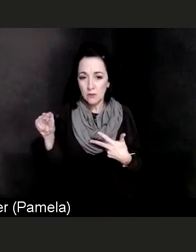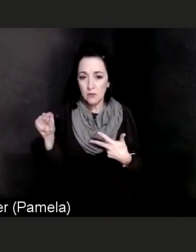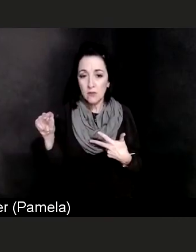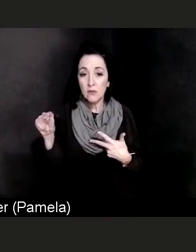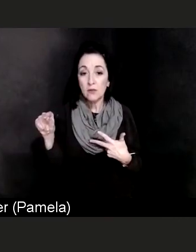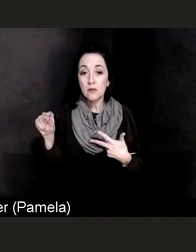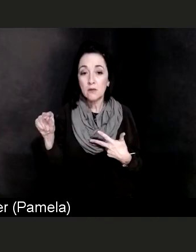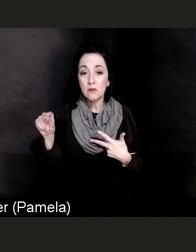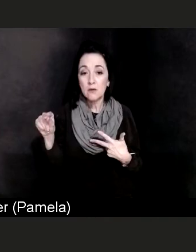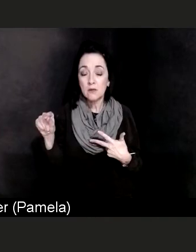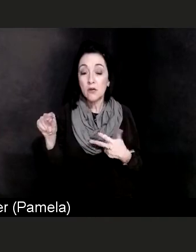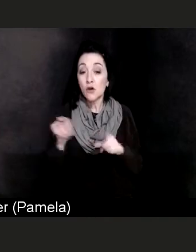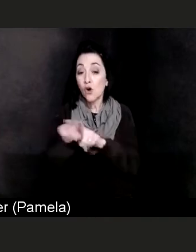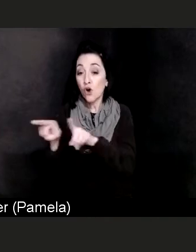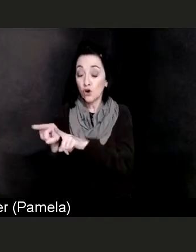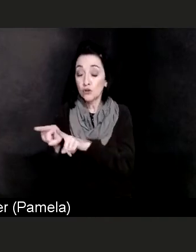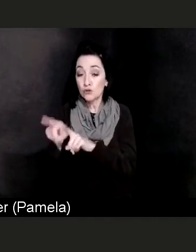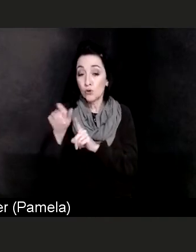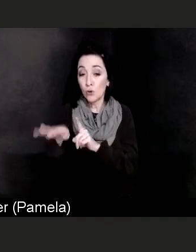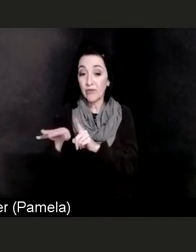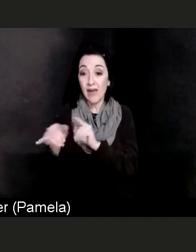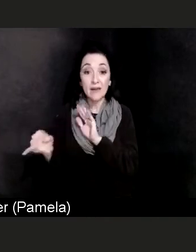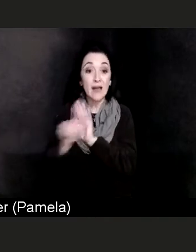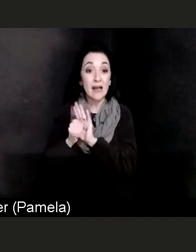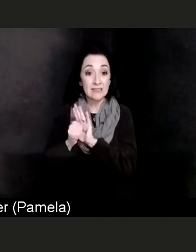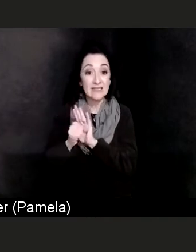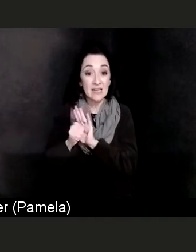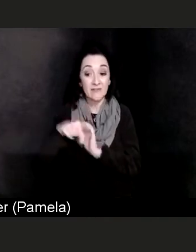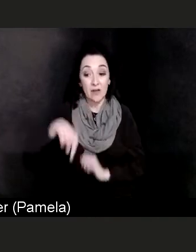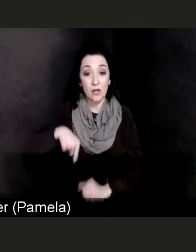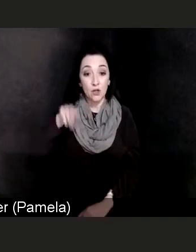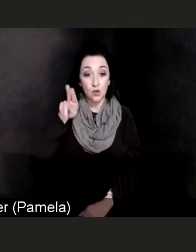and also was identified in the United States last month.